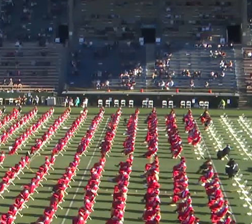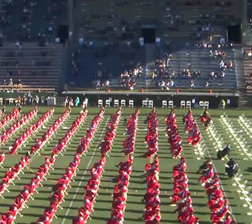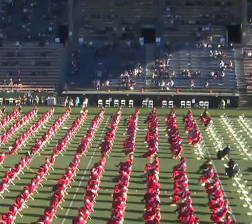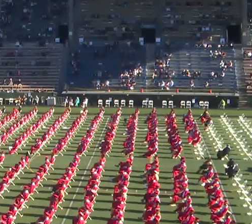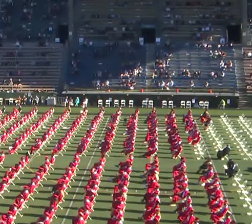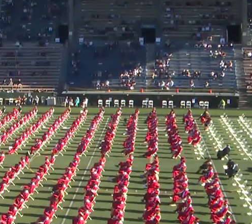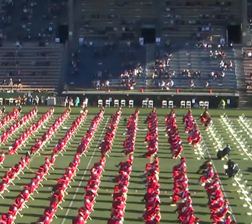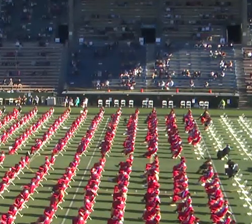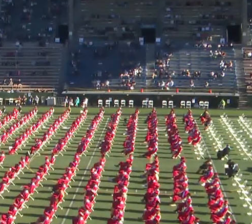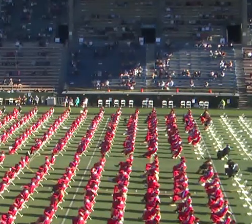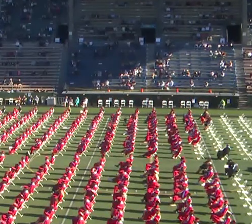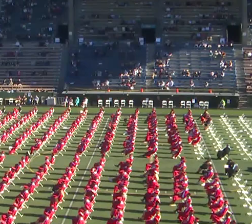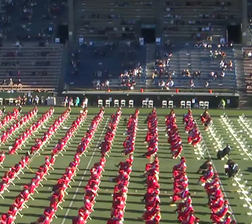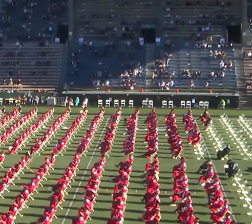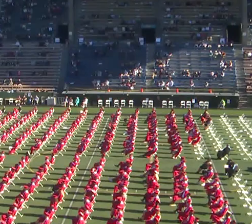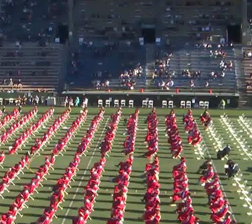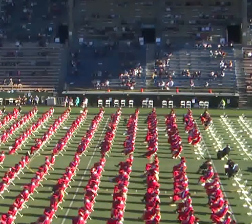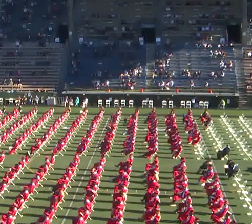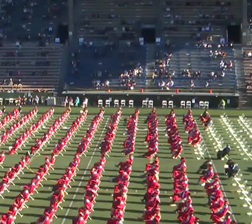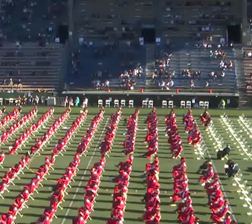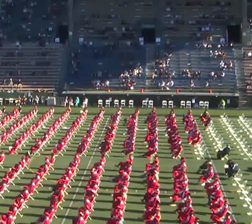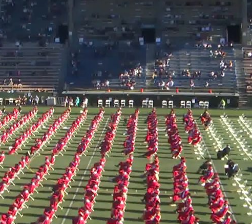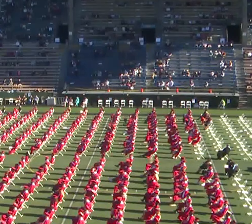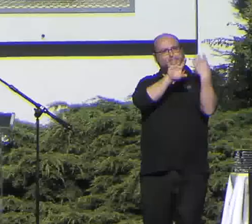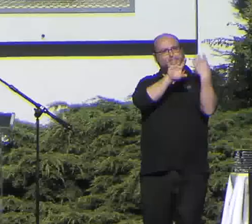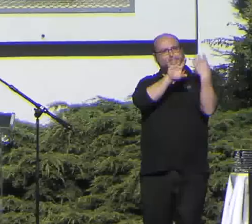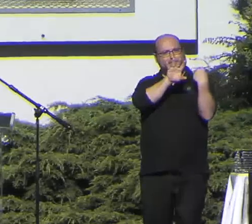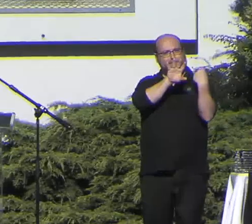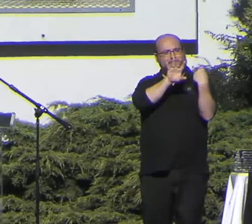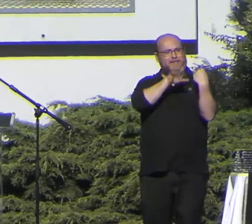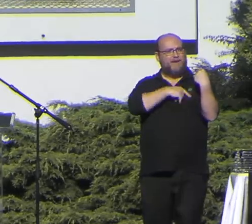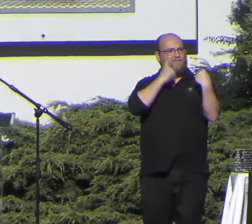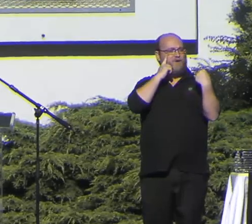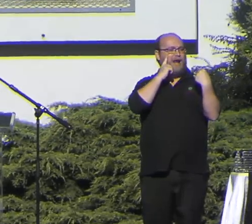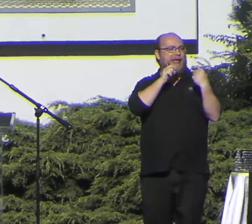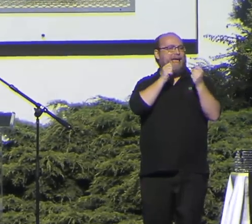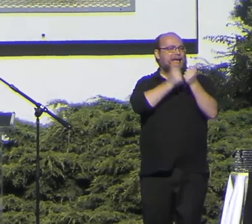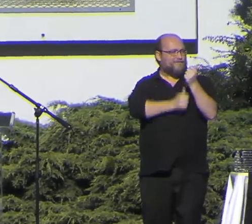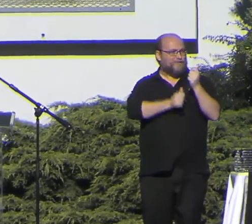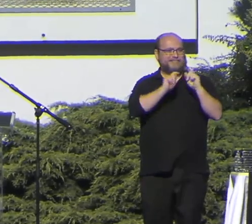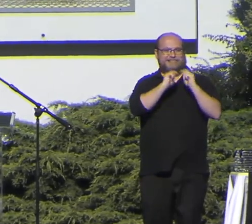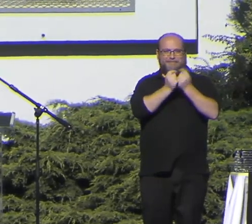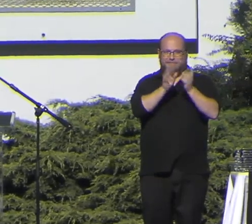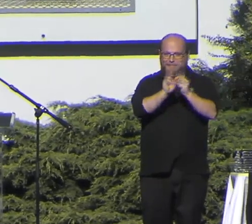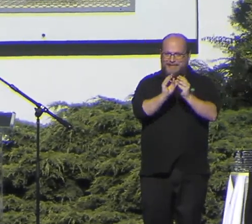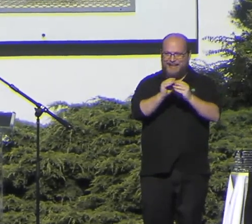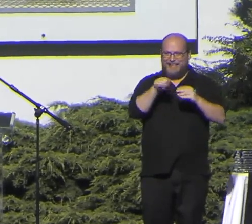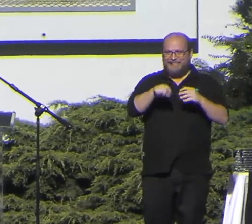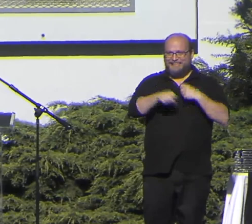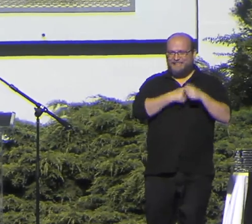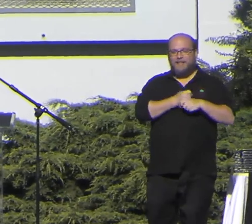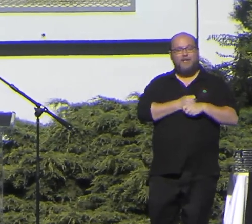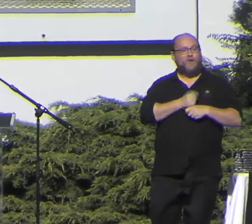You put up with the silent cameras-off through almost every Teams meeting this year. You completely changed your curriculums and attempted